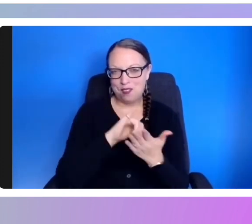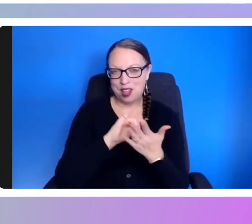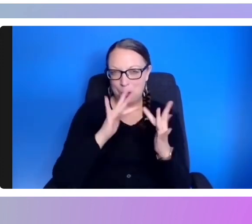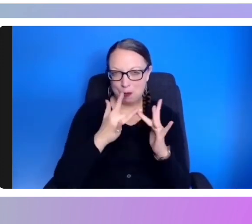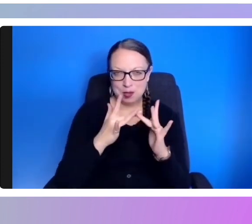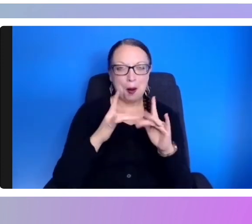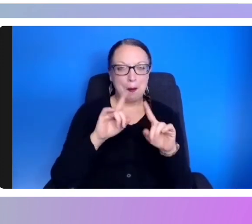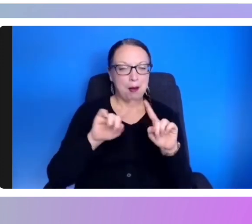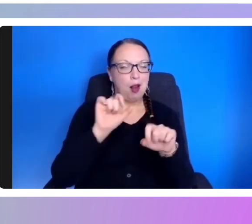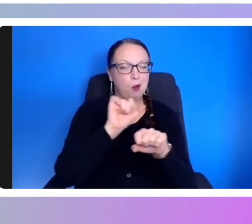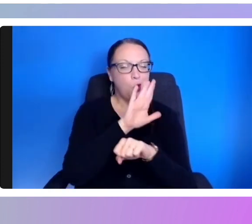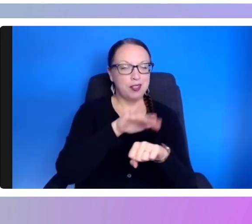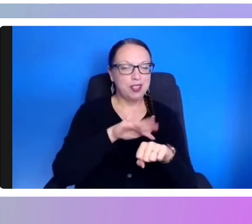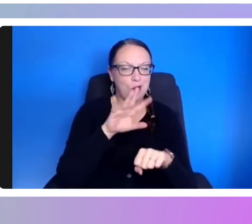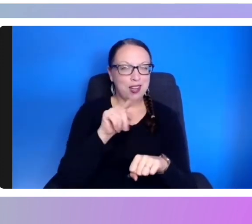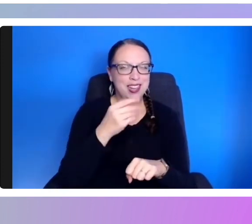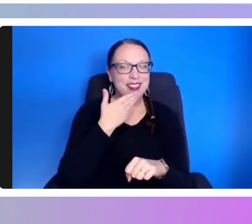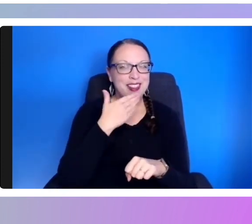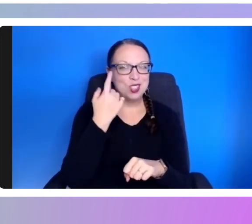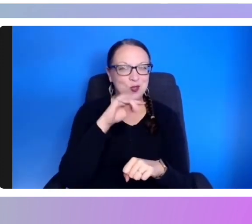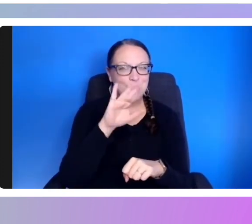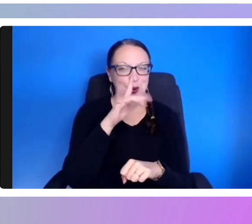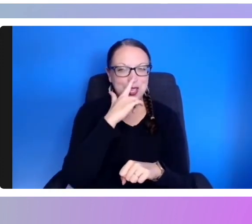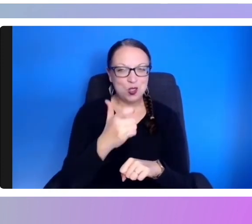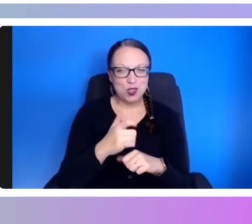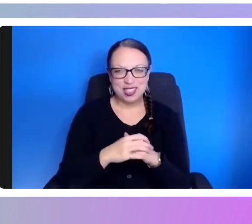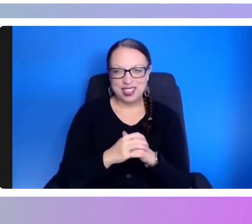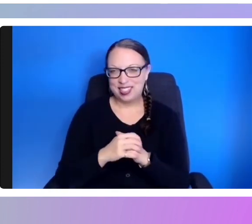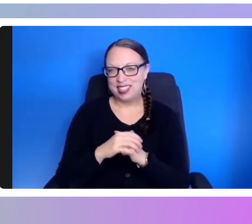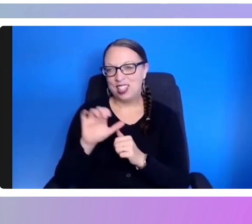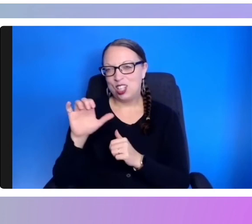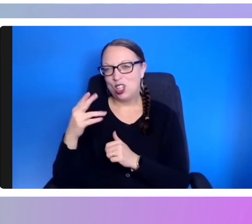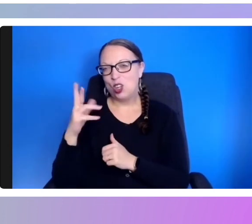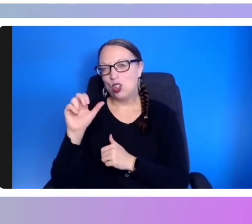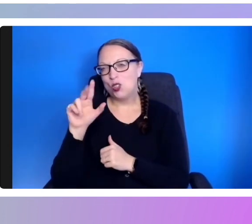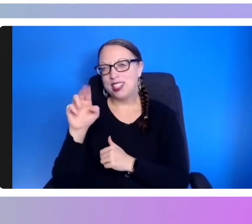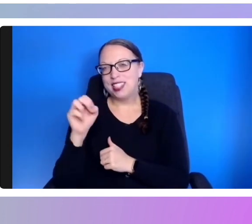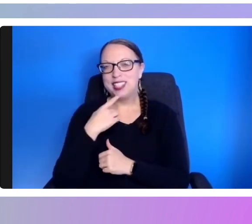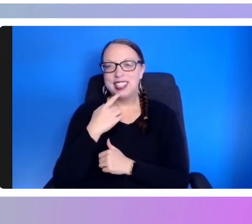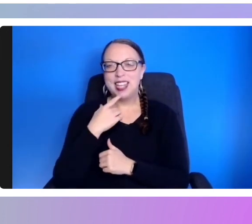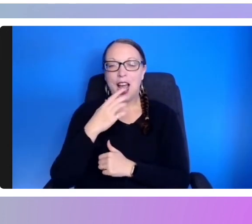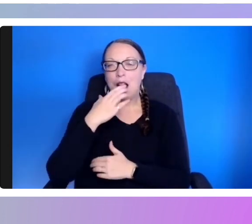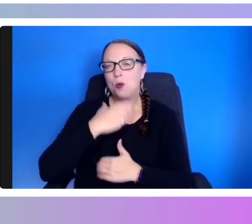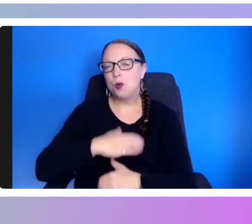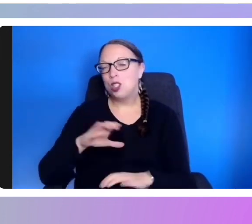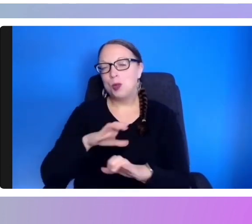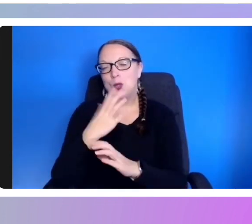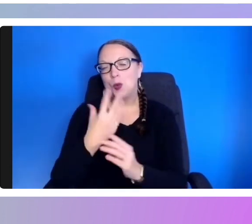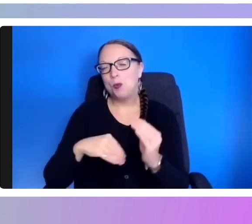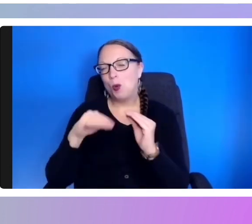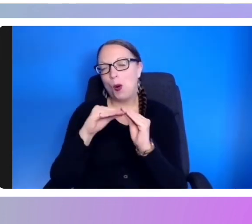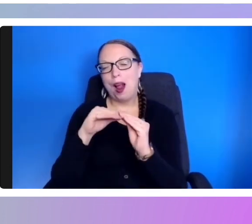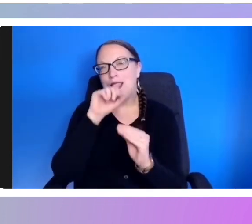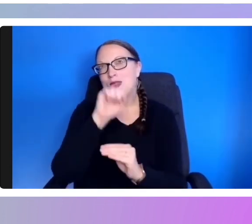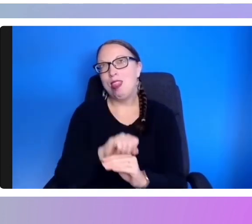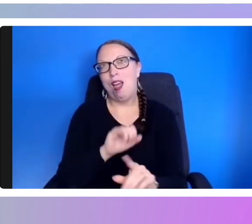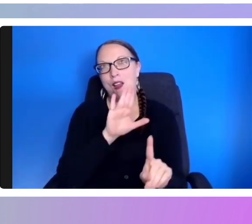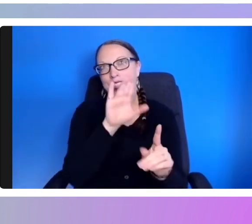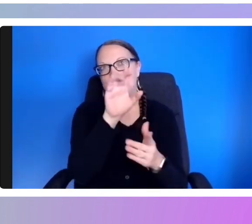but thank you for your interest . I wish you'd do more I love Tom's designs thank you whoever asked that question.